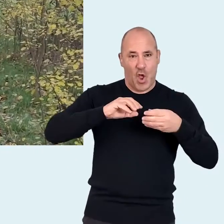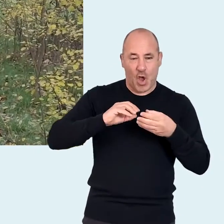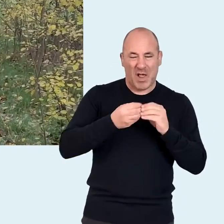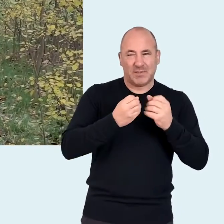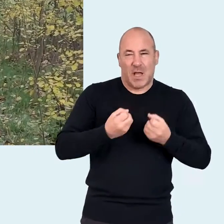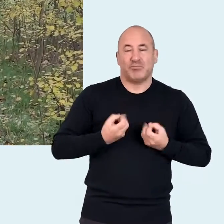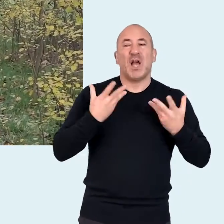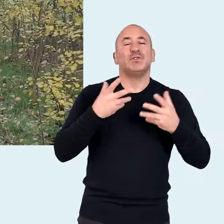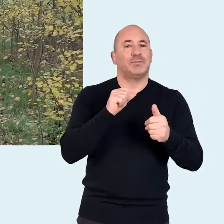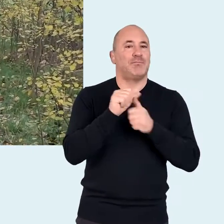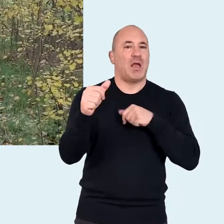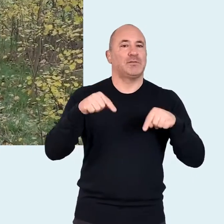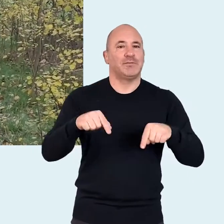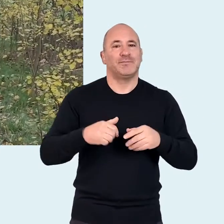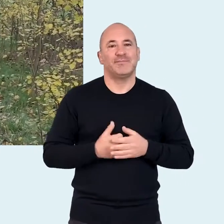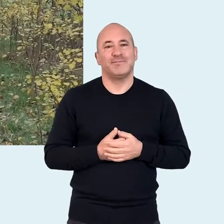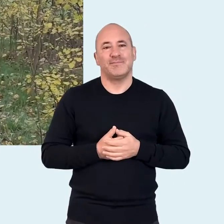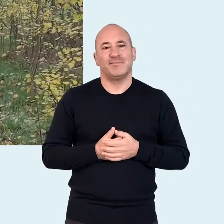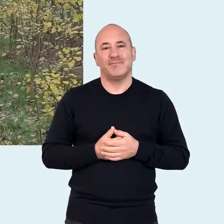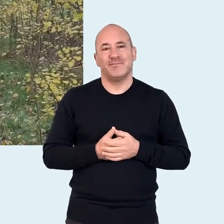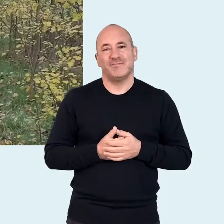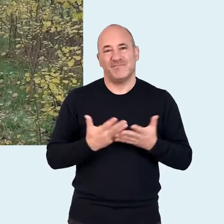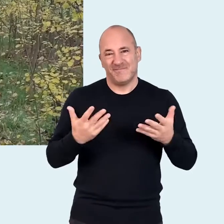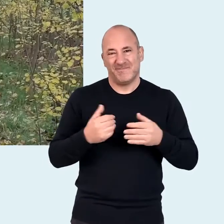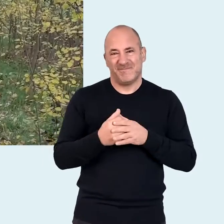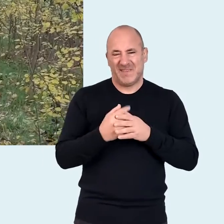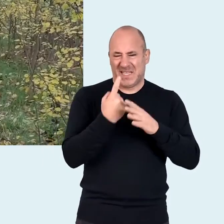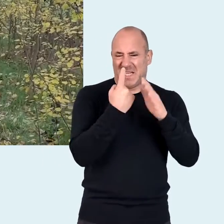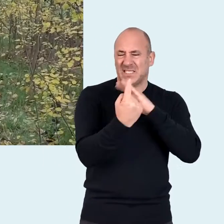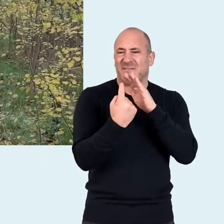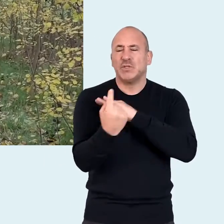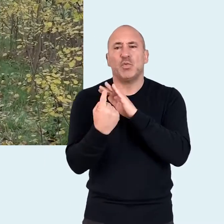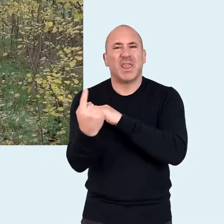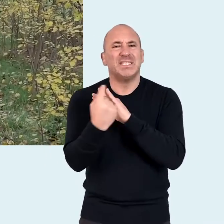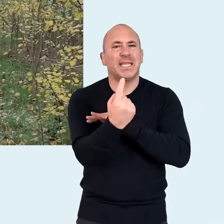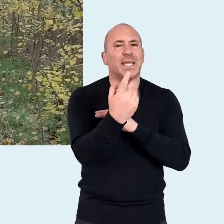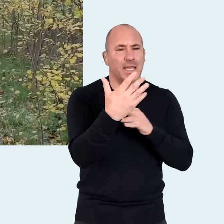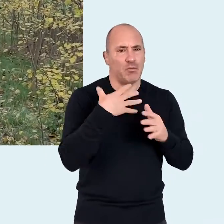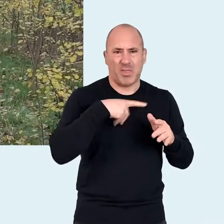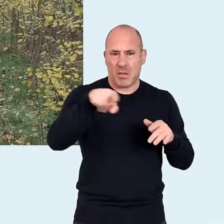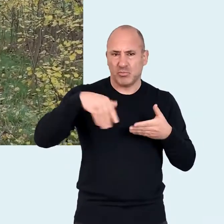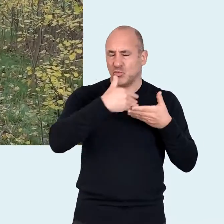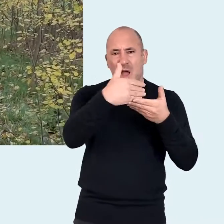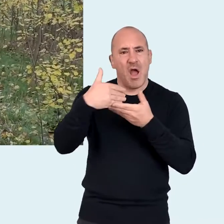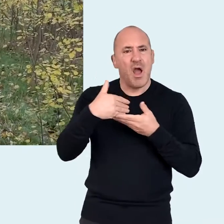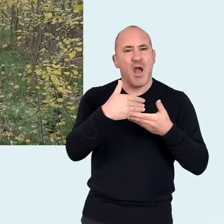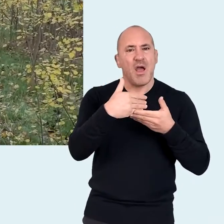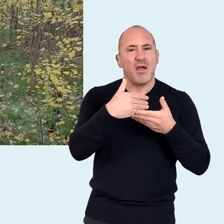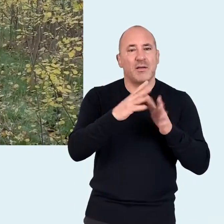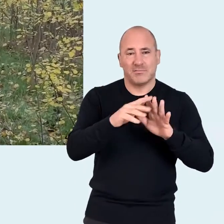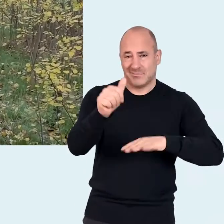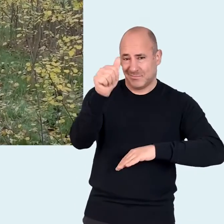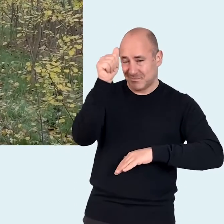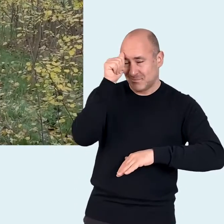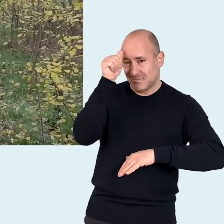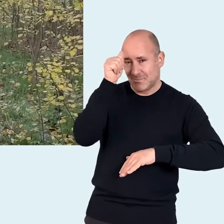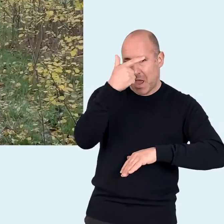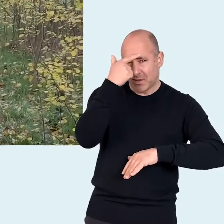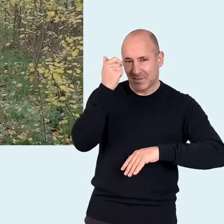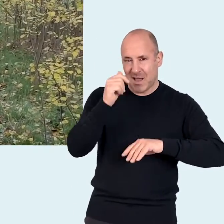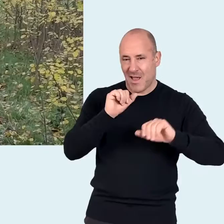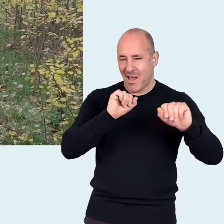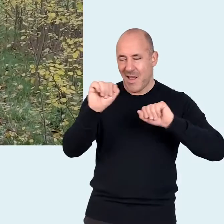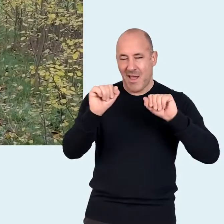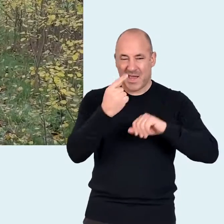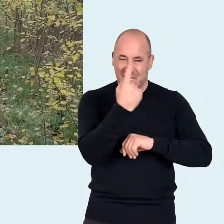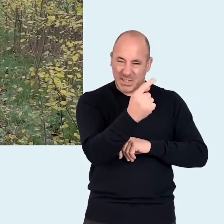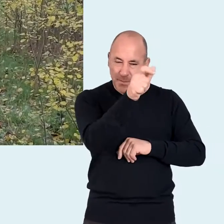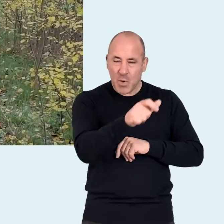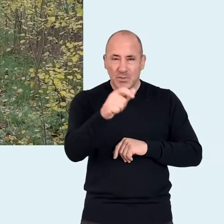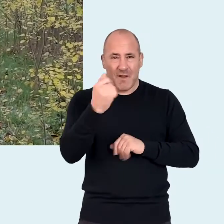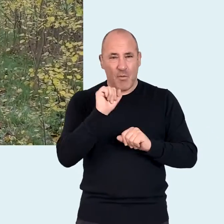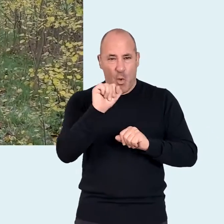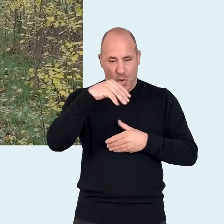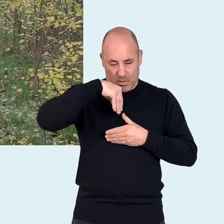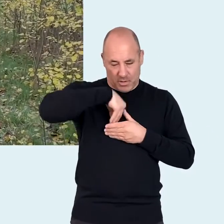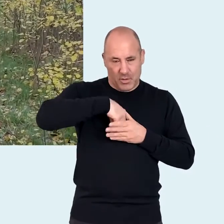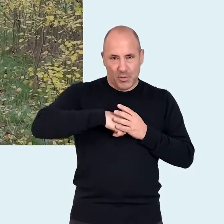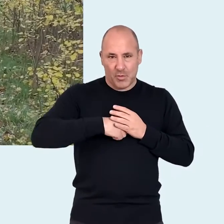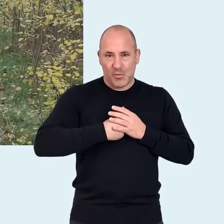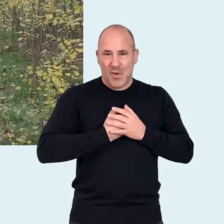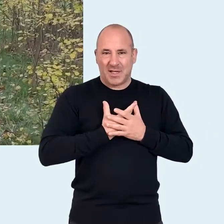for creativity and expression. To be shared in terms of individuality. It's acknowledging